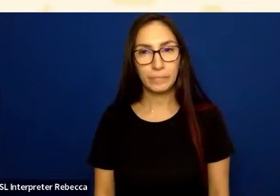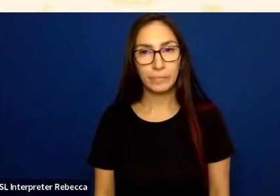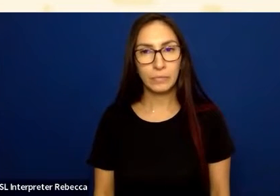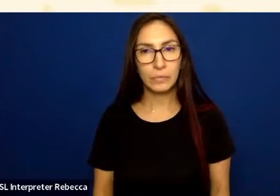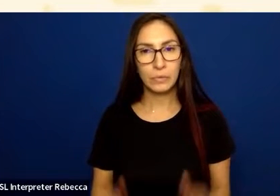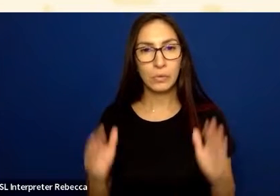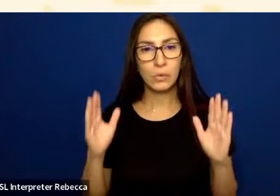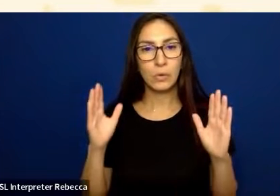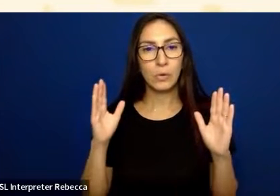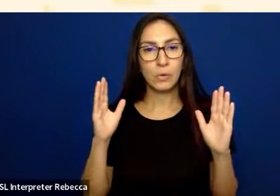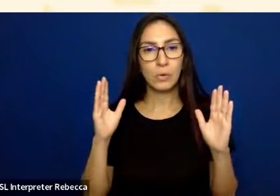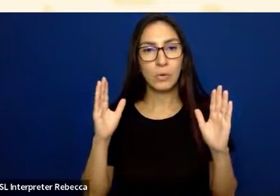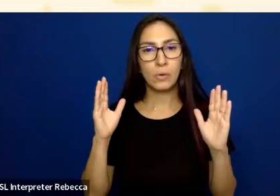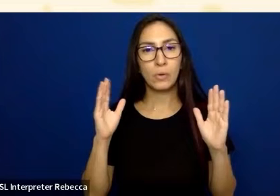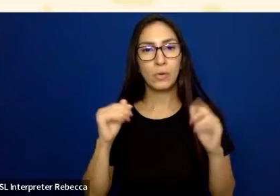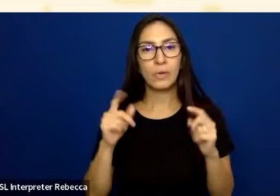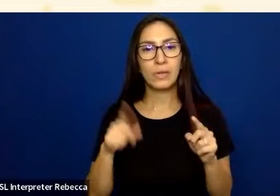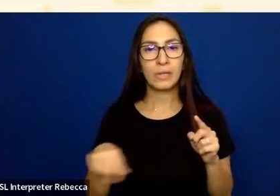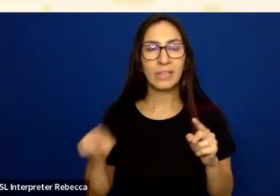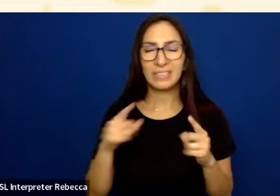All these kinds of problems people generally have